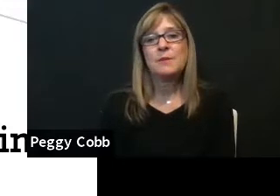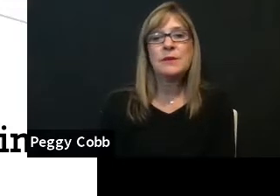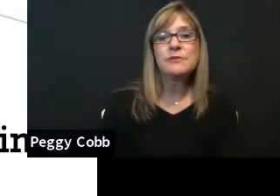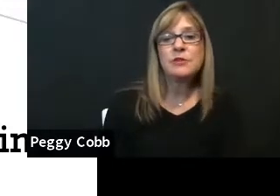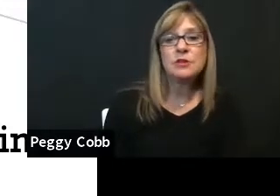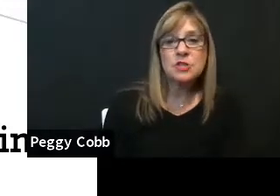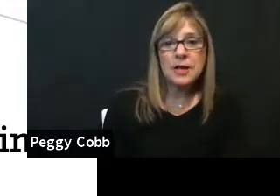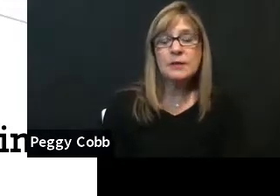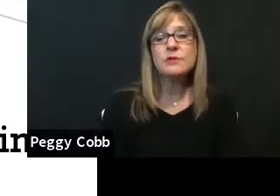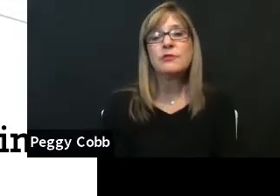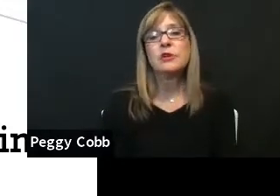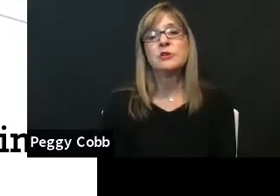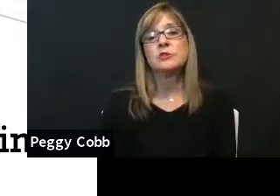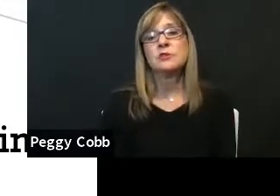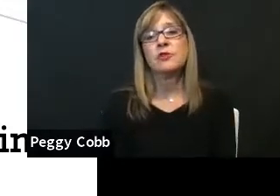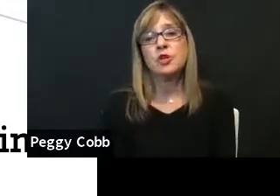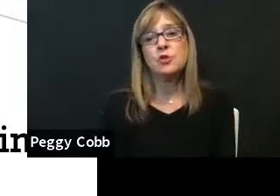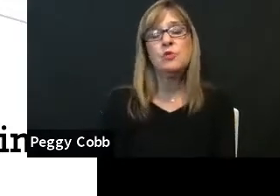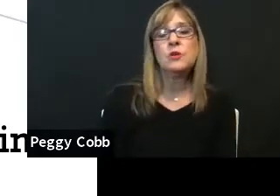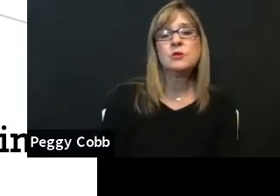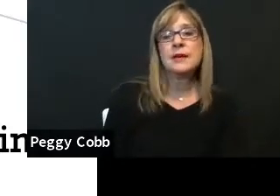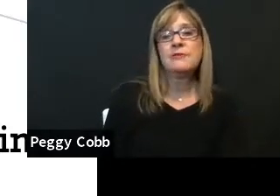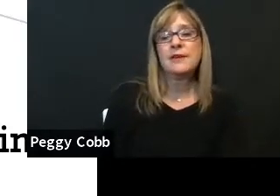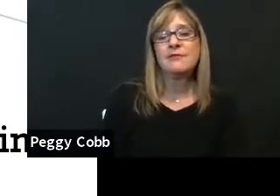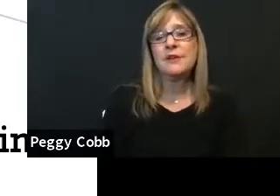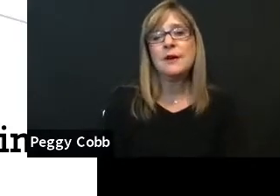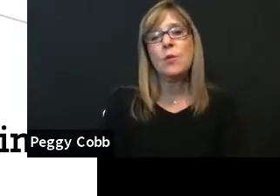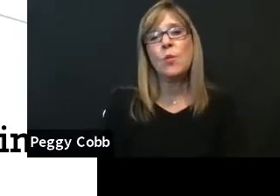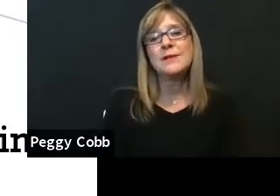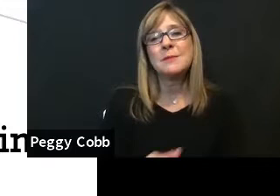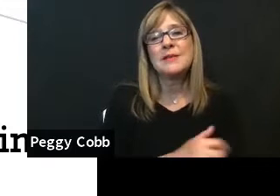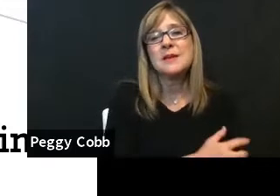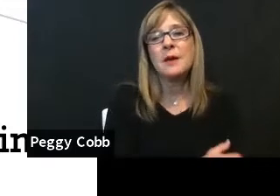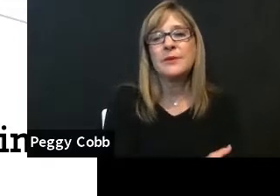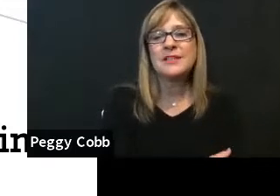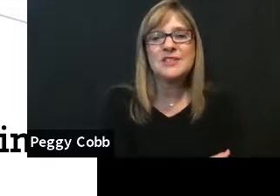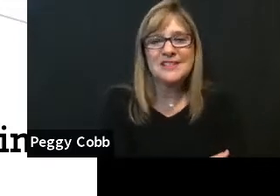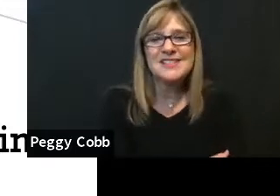I can be there for your child or for you yourself and figure out what the best accommodation is.